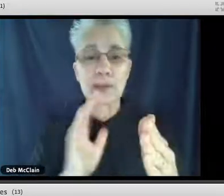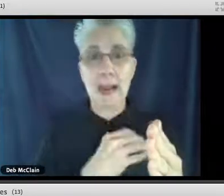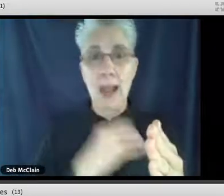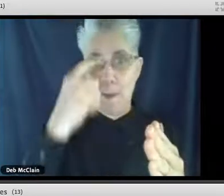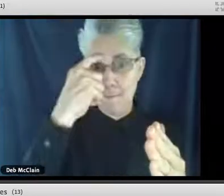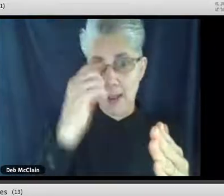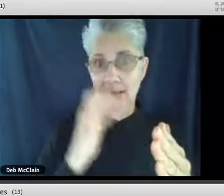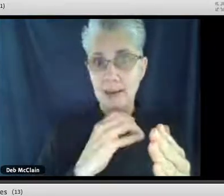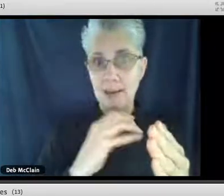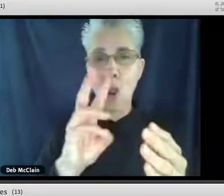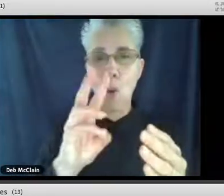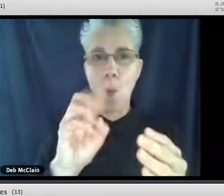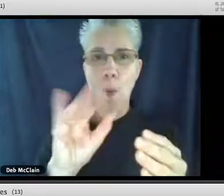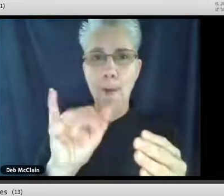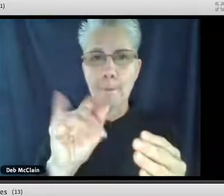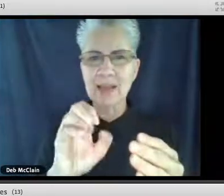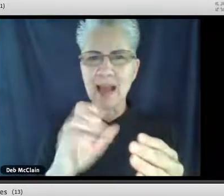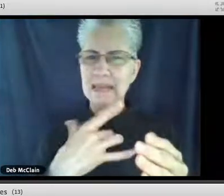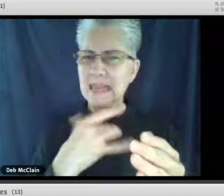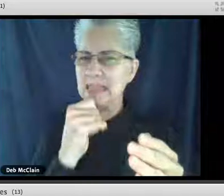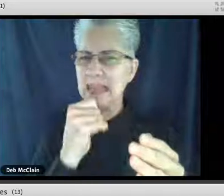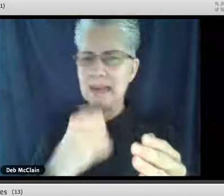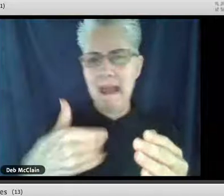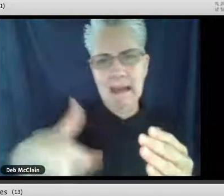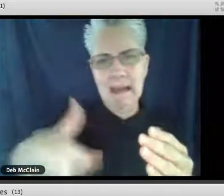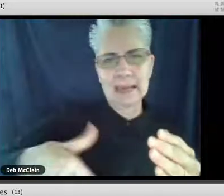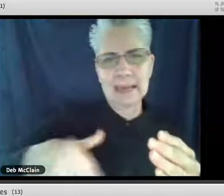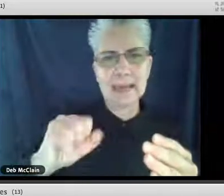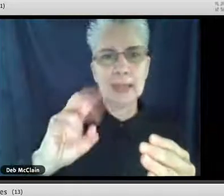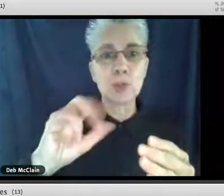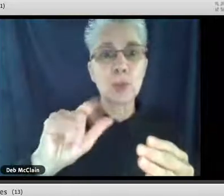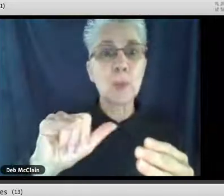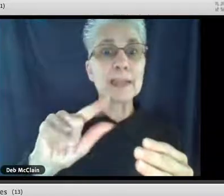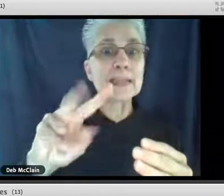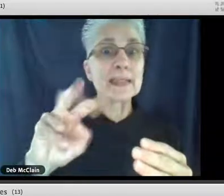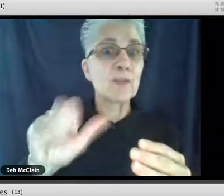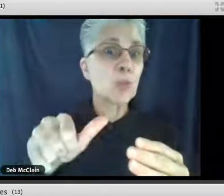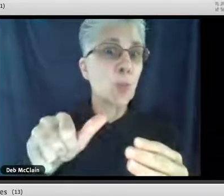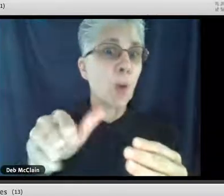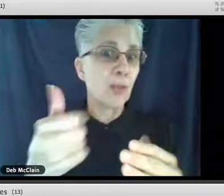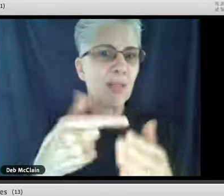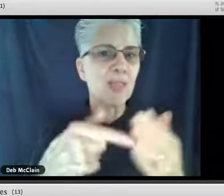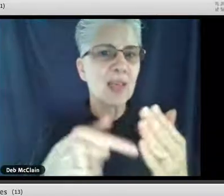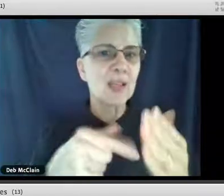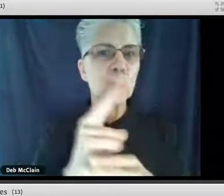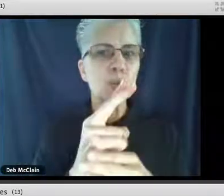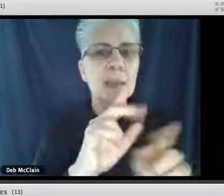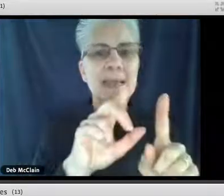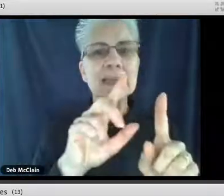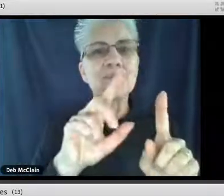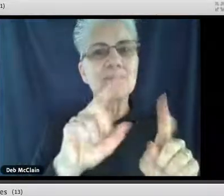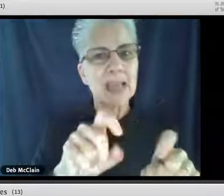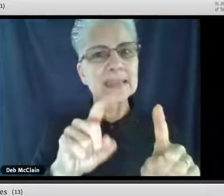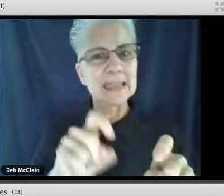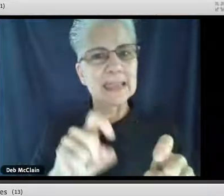and sometimes that is not intuitive to other people, so this is what usability study can help us really get into.